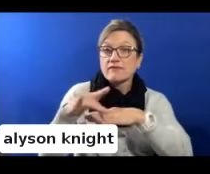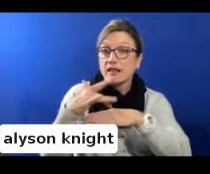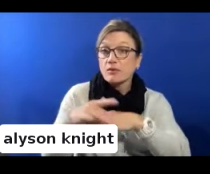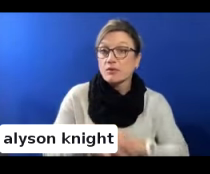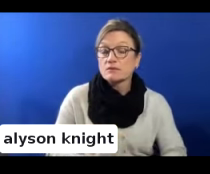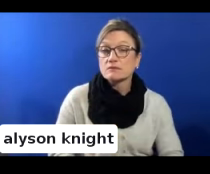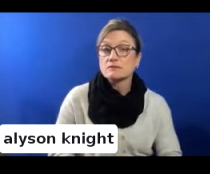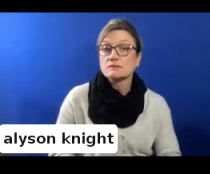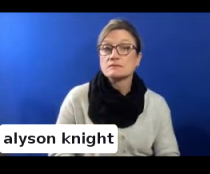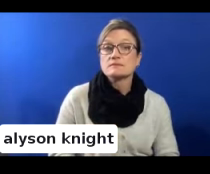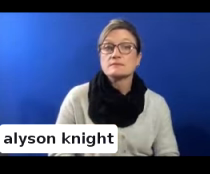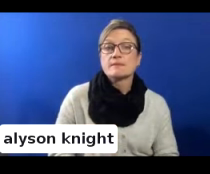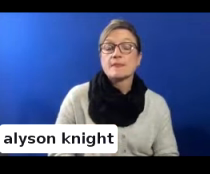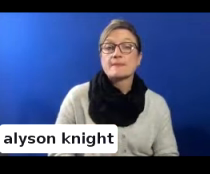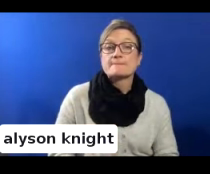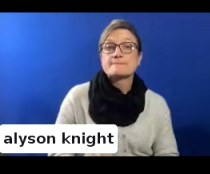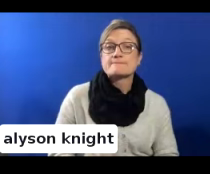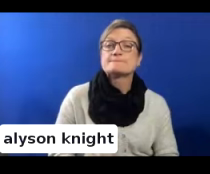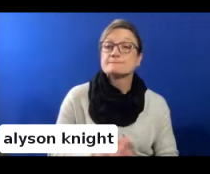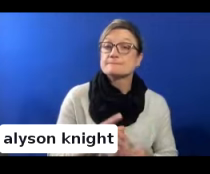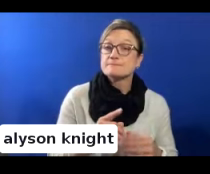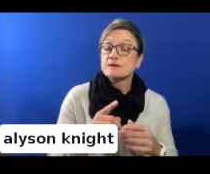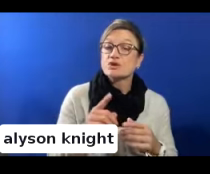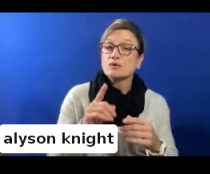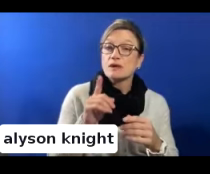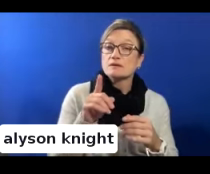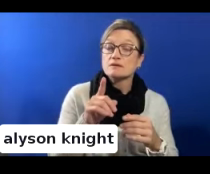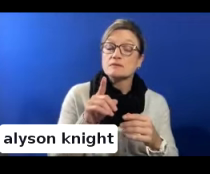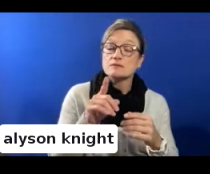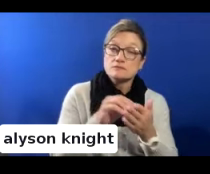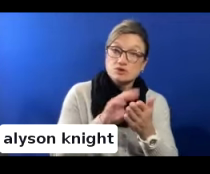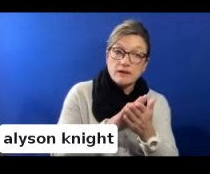Then you can qualify this by saying, after consulting multiple